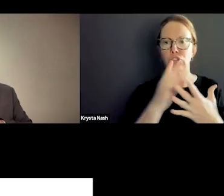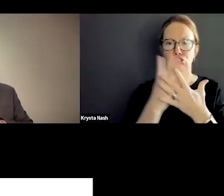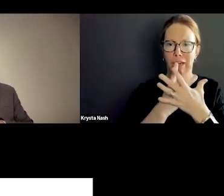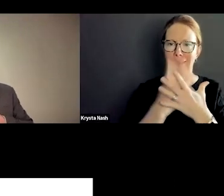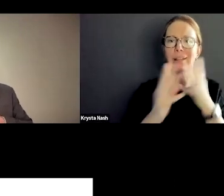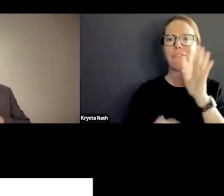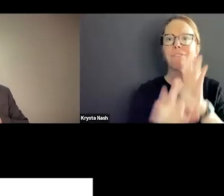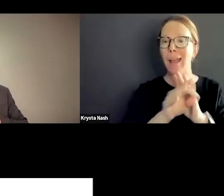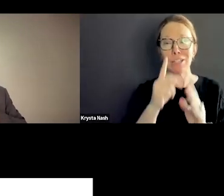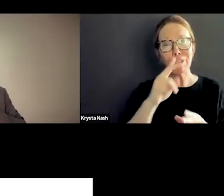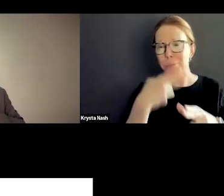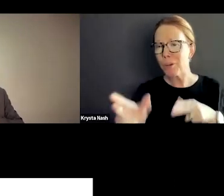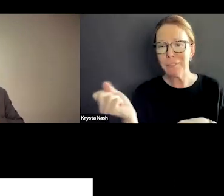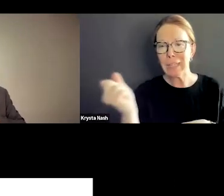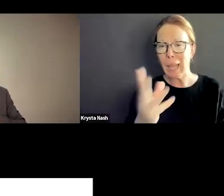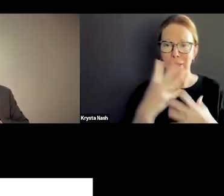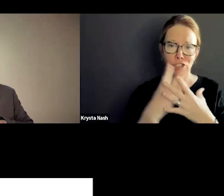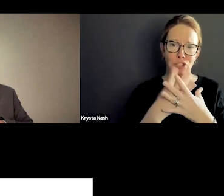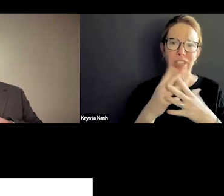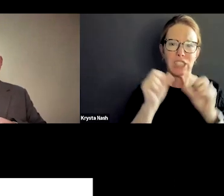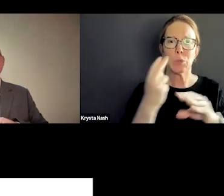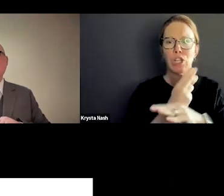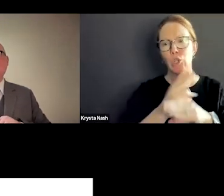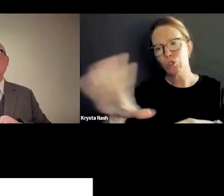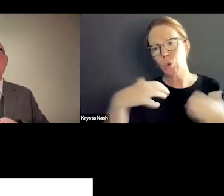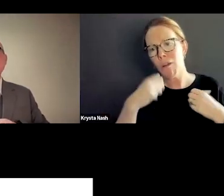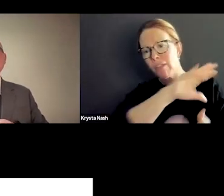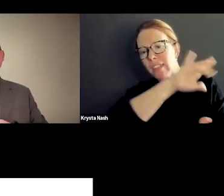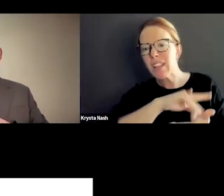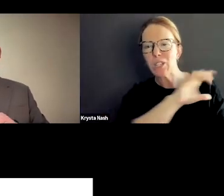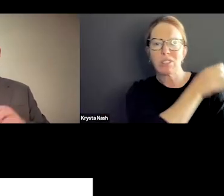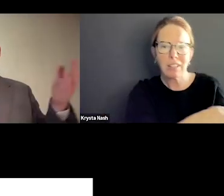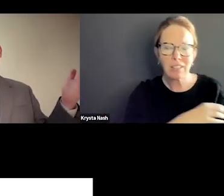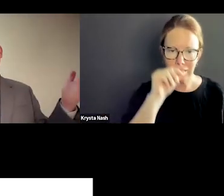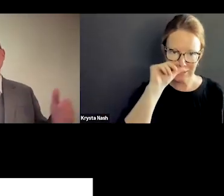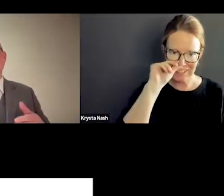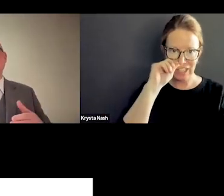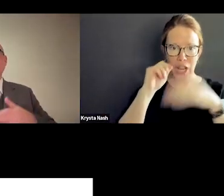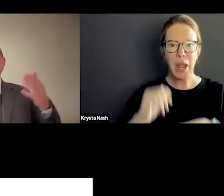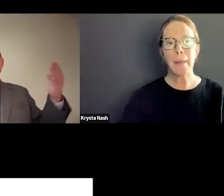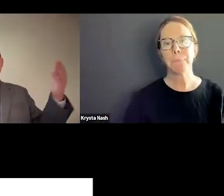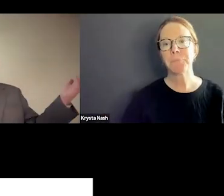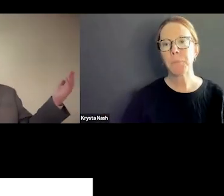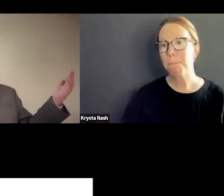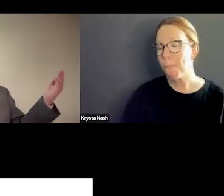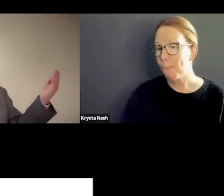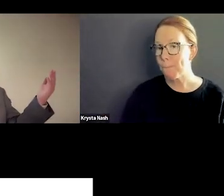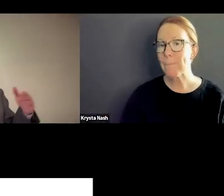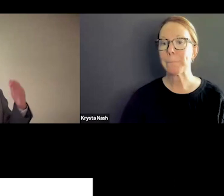gambling screens that you might use in your health centers or clinics. And then finally, I'm going to just make an appeal as, as a human being.